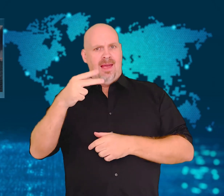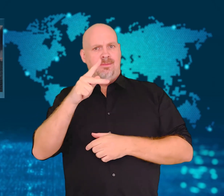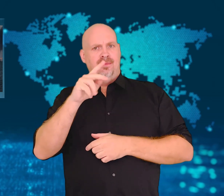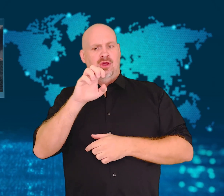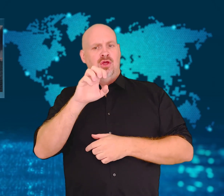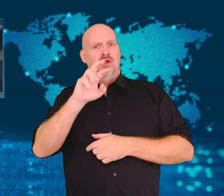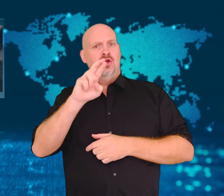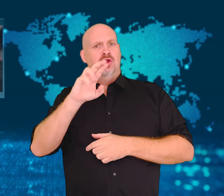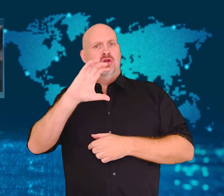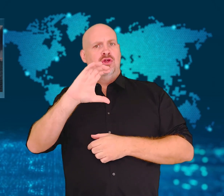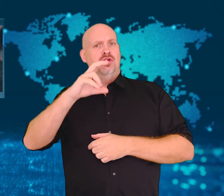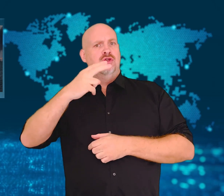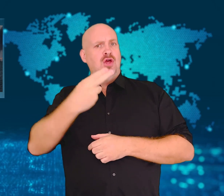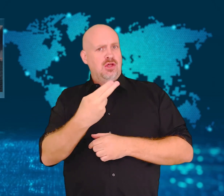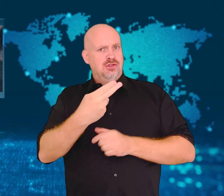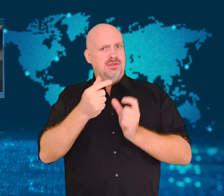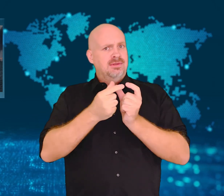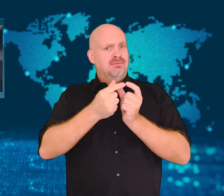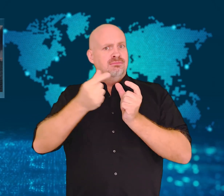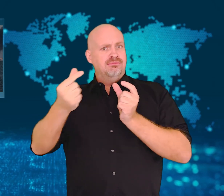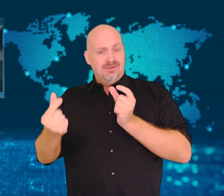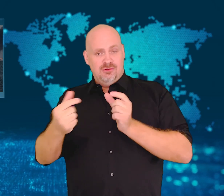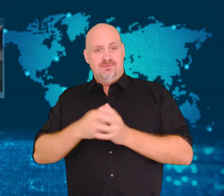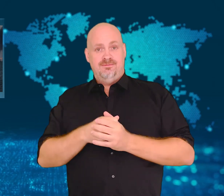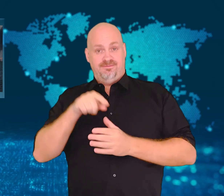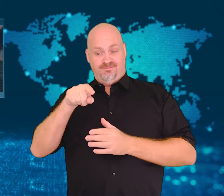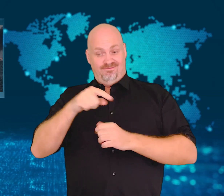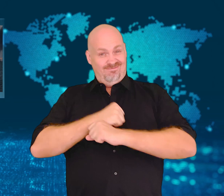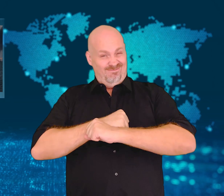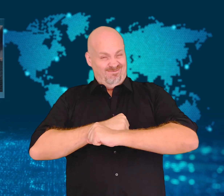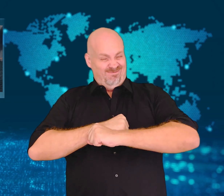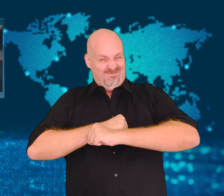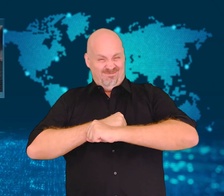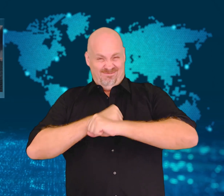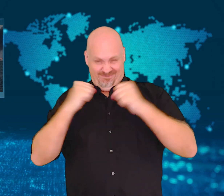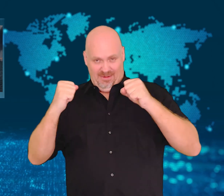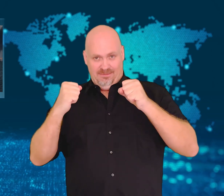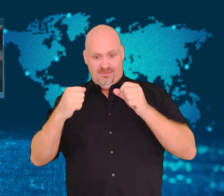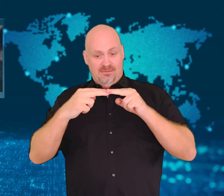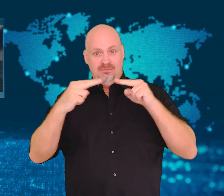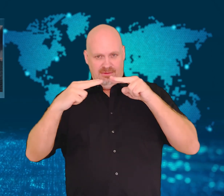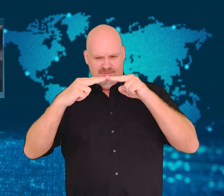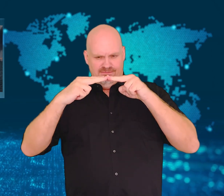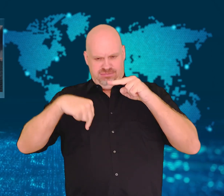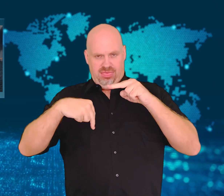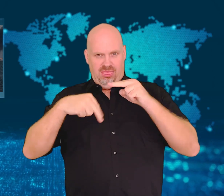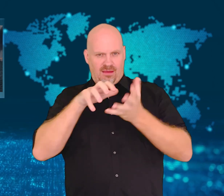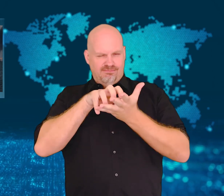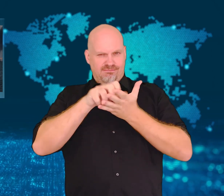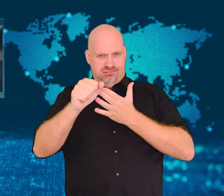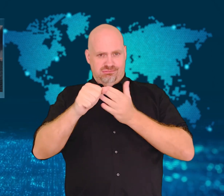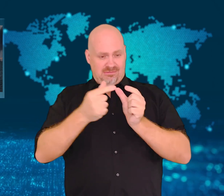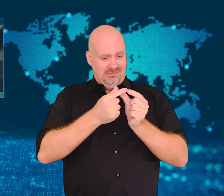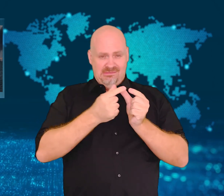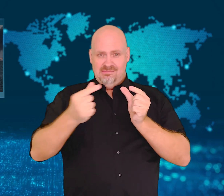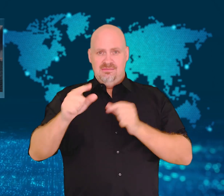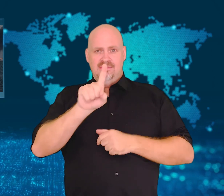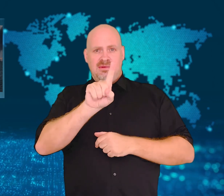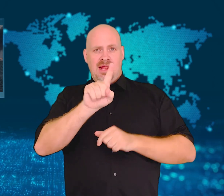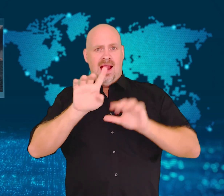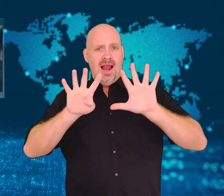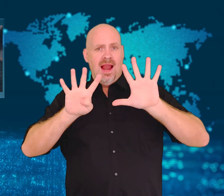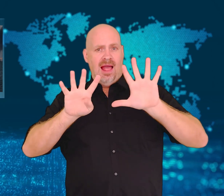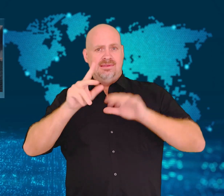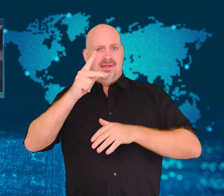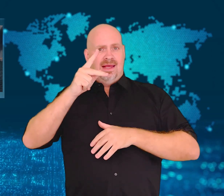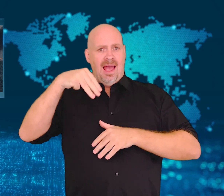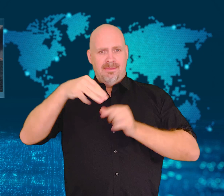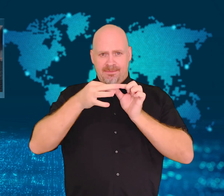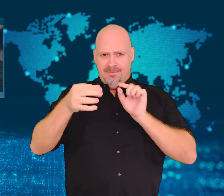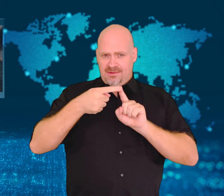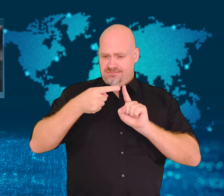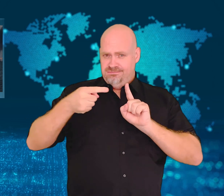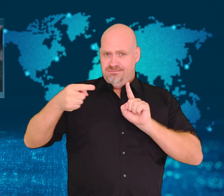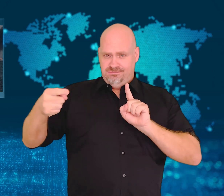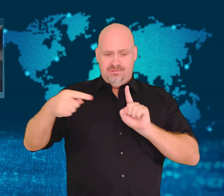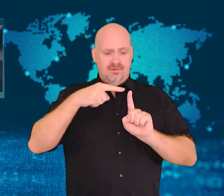The blast took out part of the 19-kilometer bridge that connects